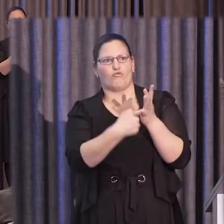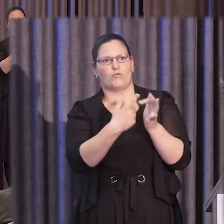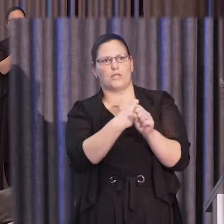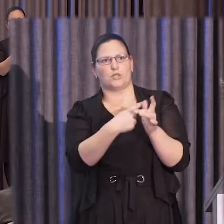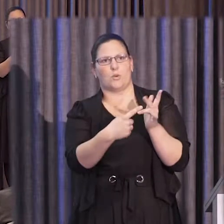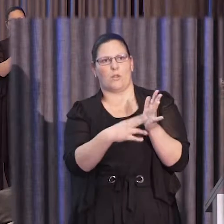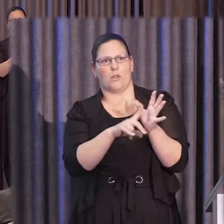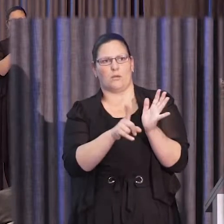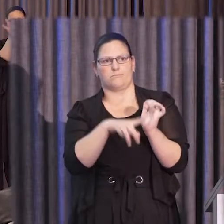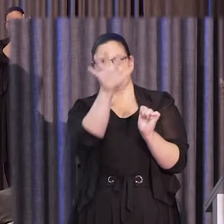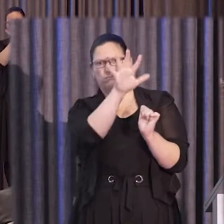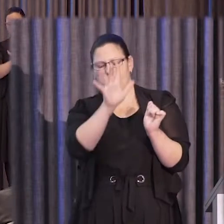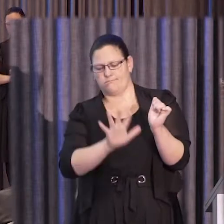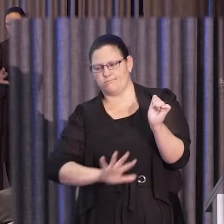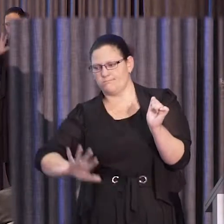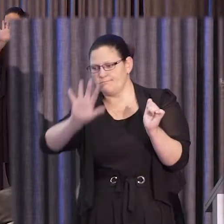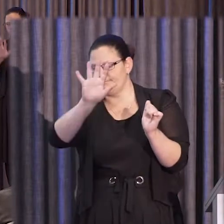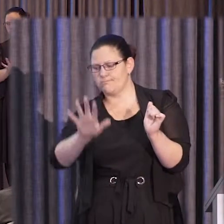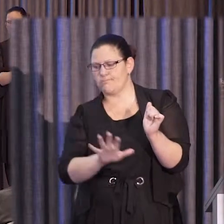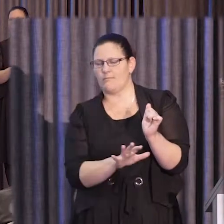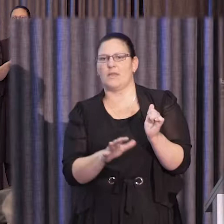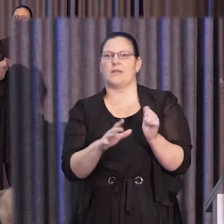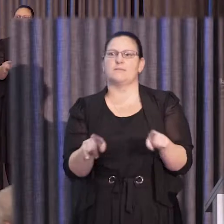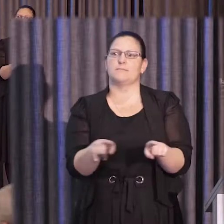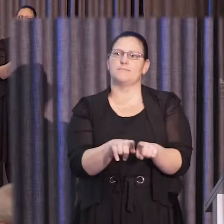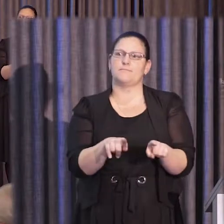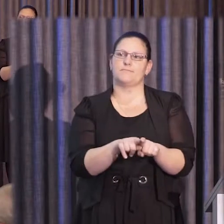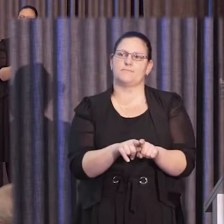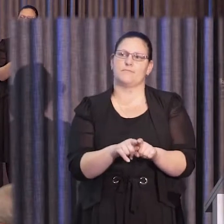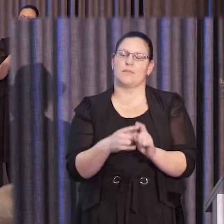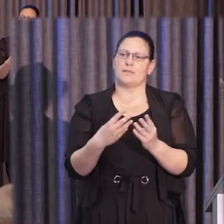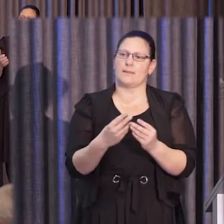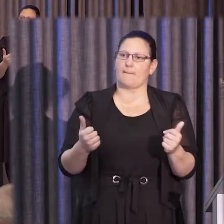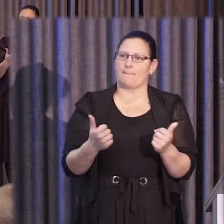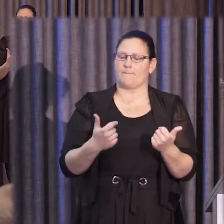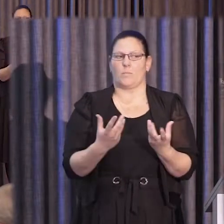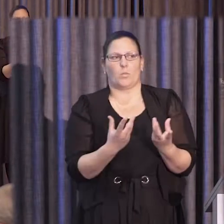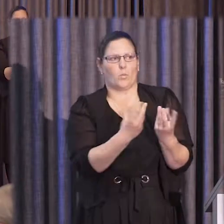And also leading on some of the cross-government initiatives in the youth justice and early years space.